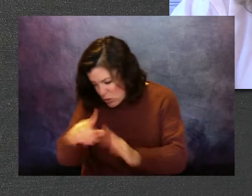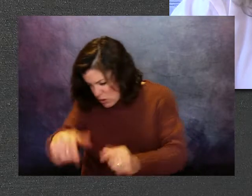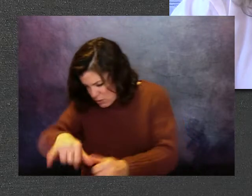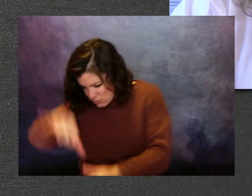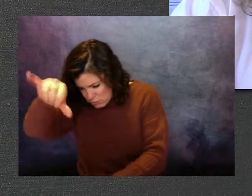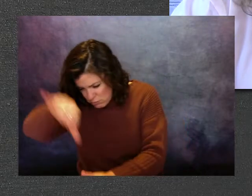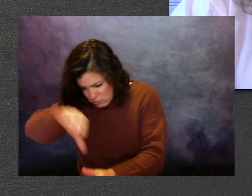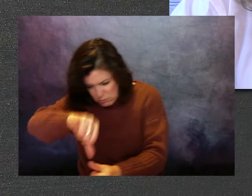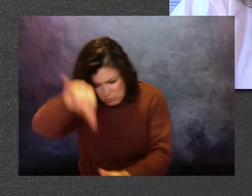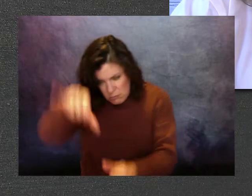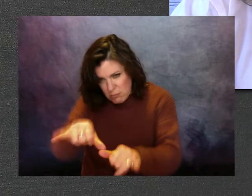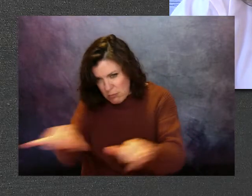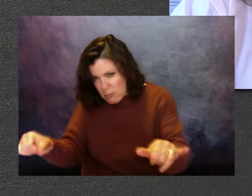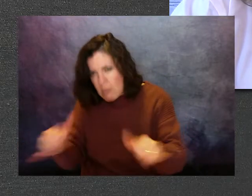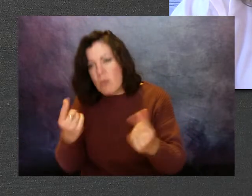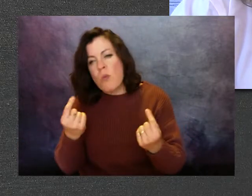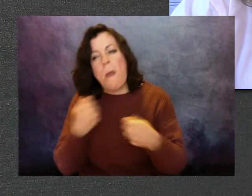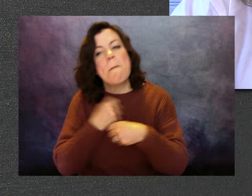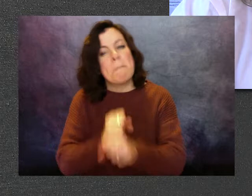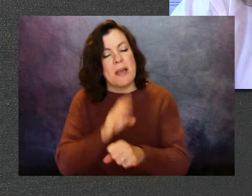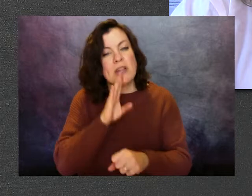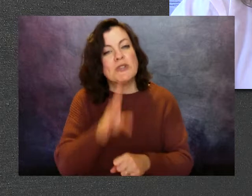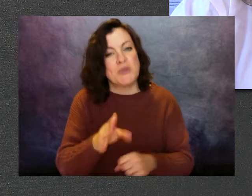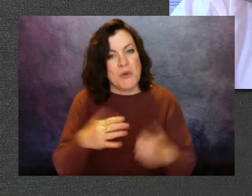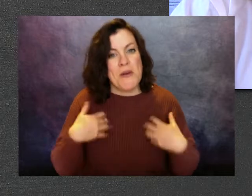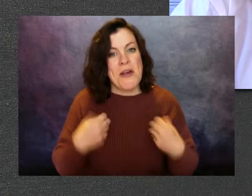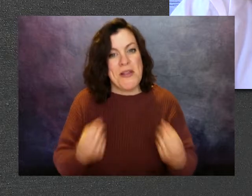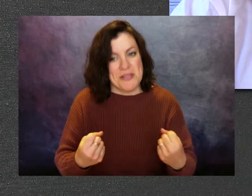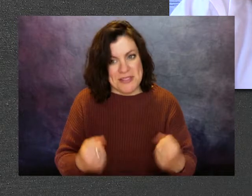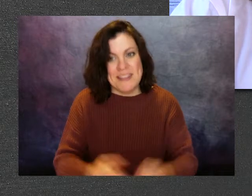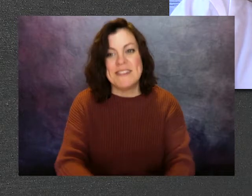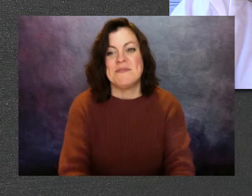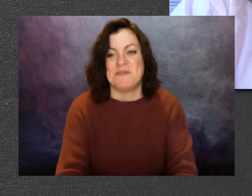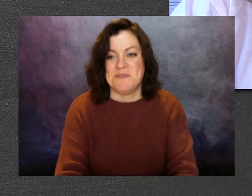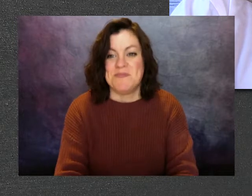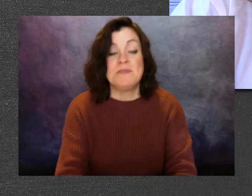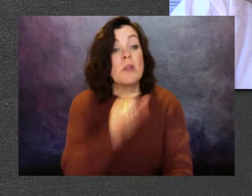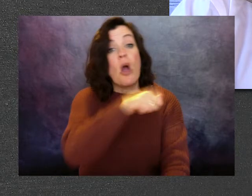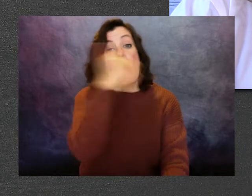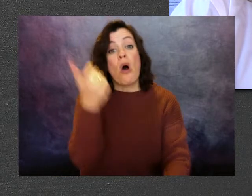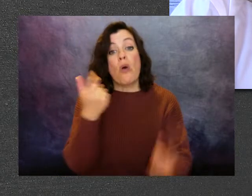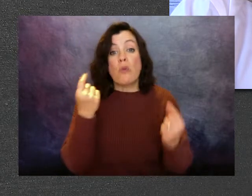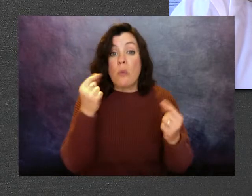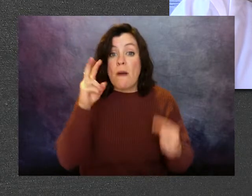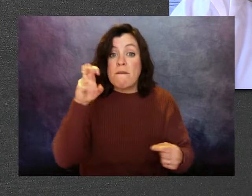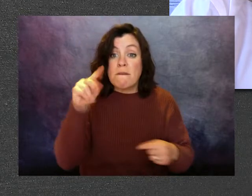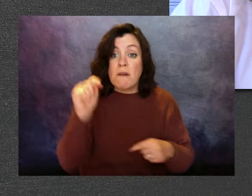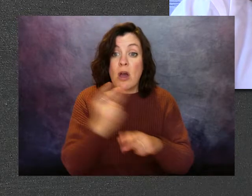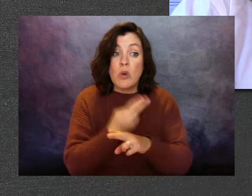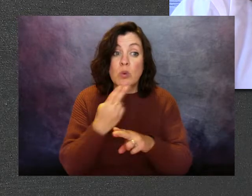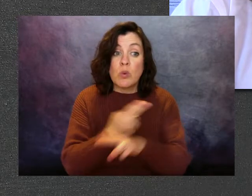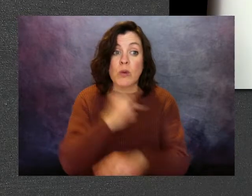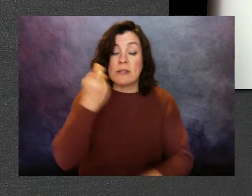Another tool that a veterinarian might use, is an X-ray. We're gonna take a look at some X-rays.